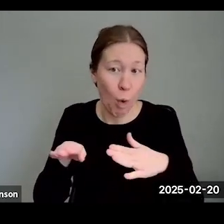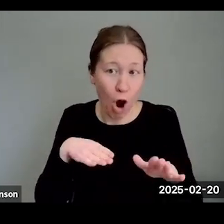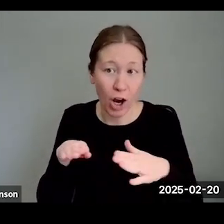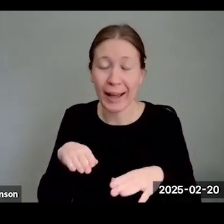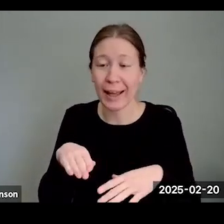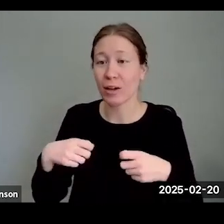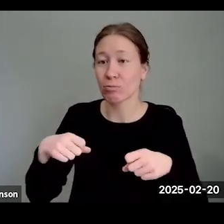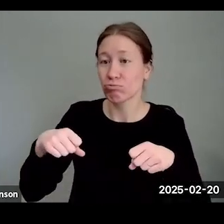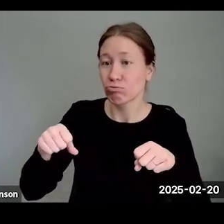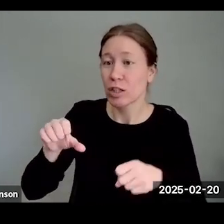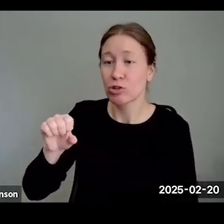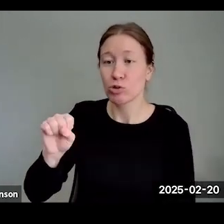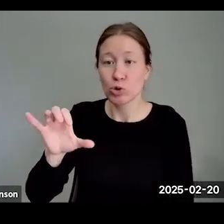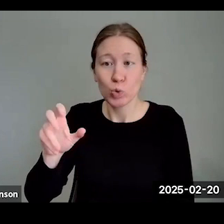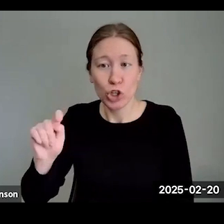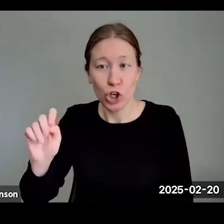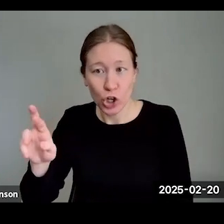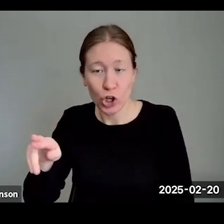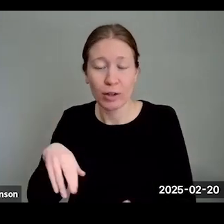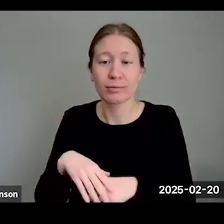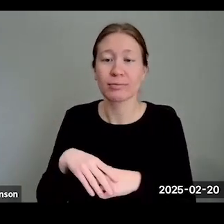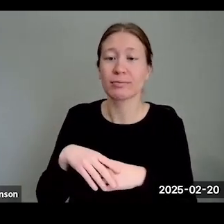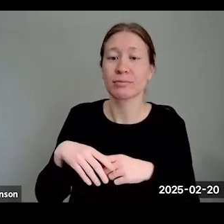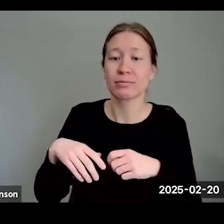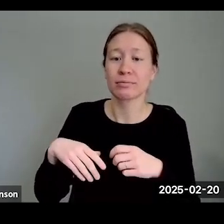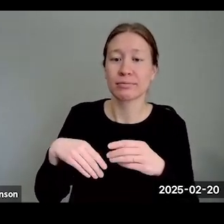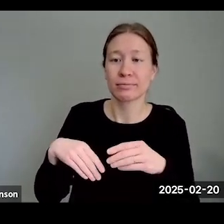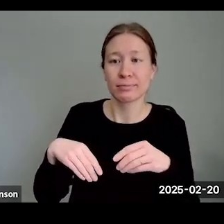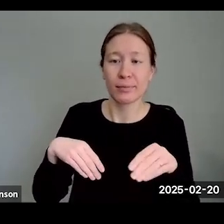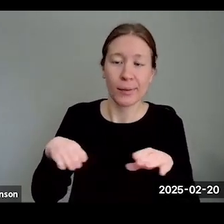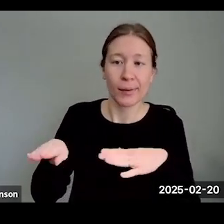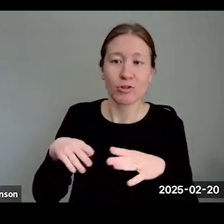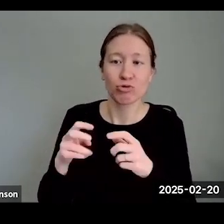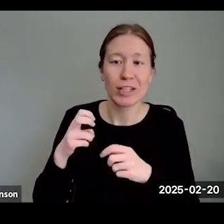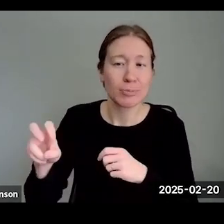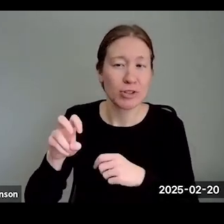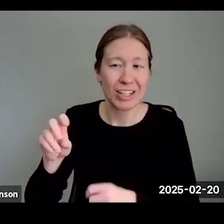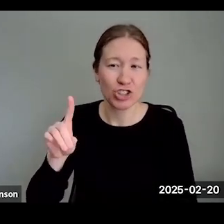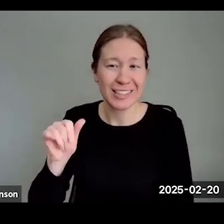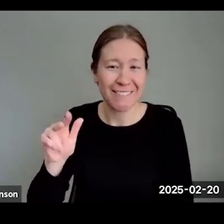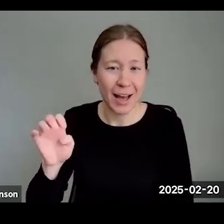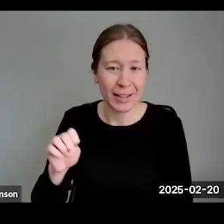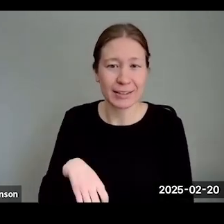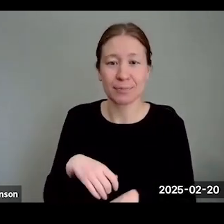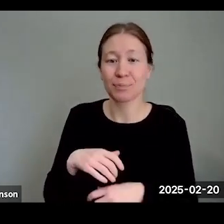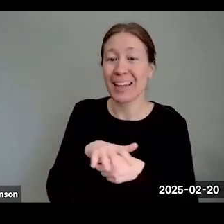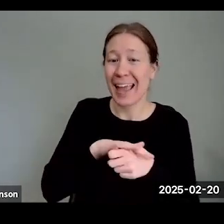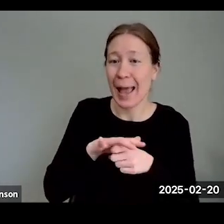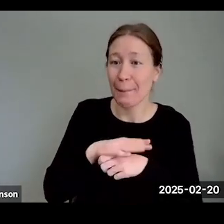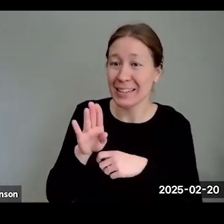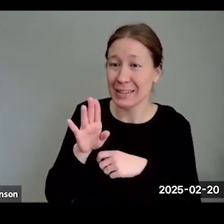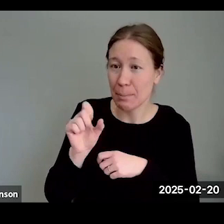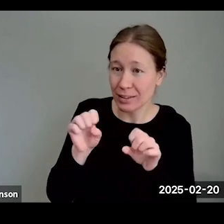or a mobility device, a campus bus system. Is it all of the above or is it none of the above?